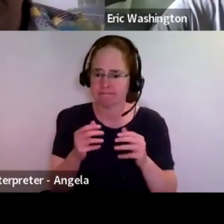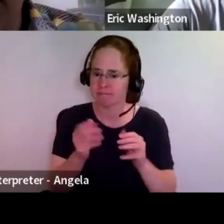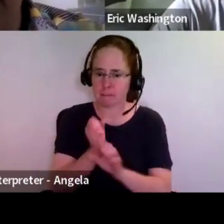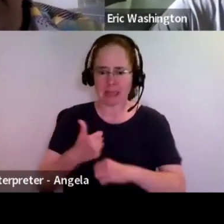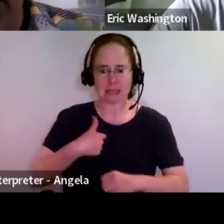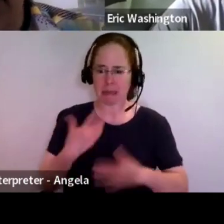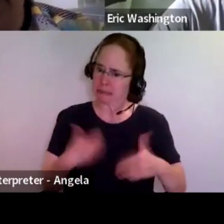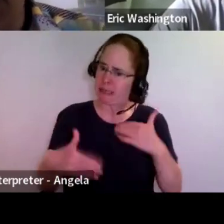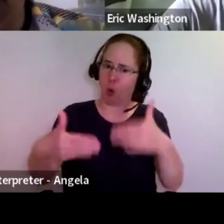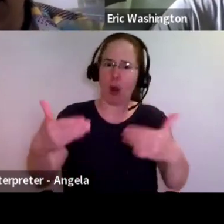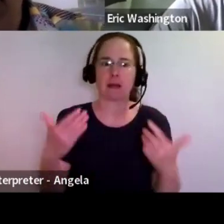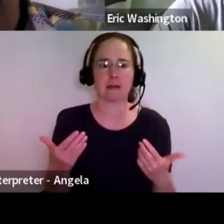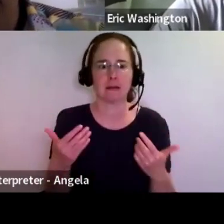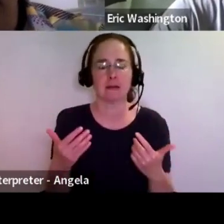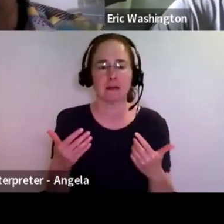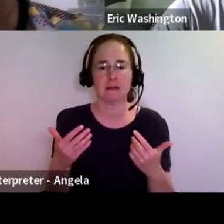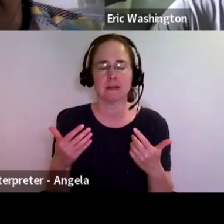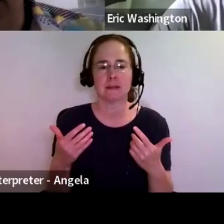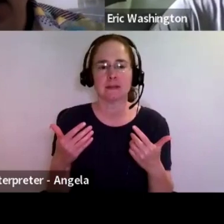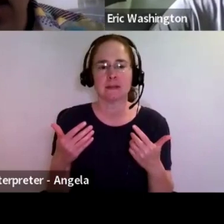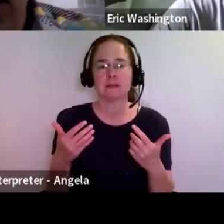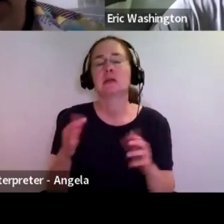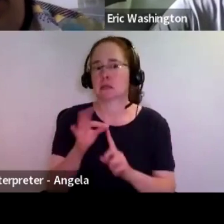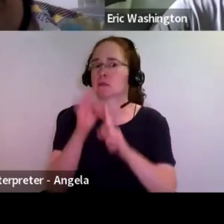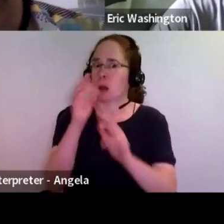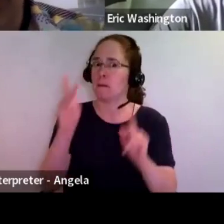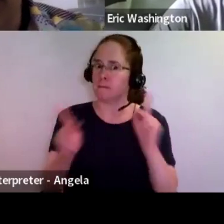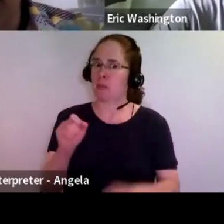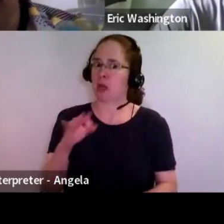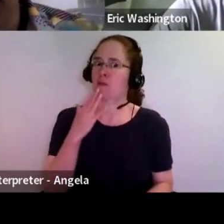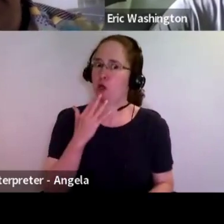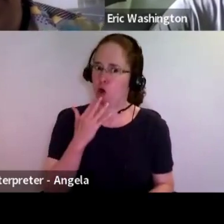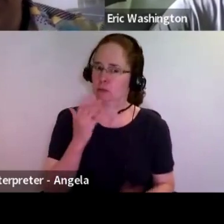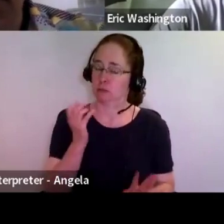specifically for people of color. The system is